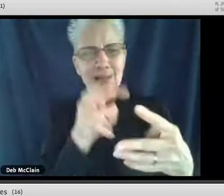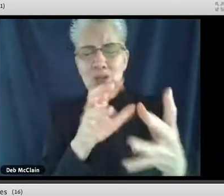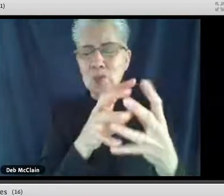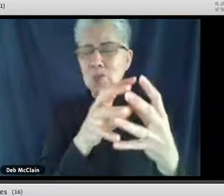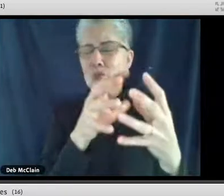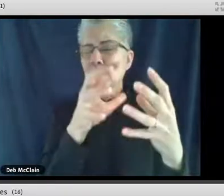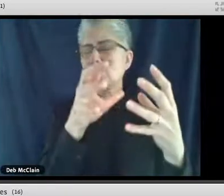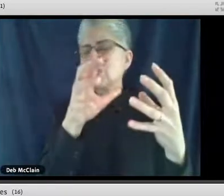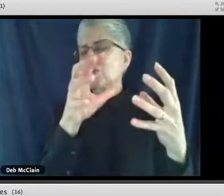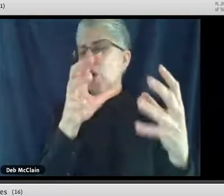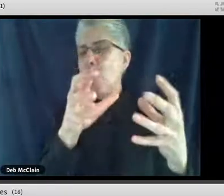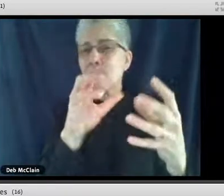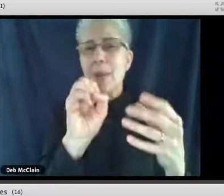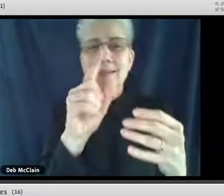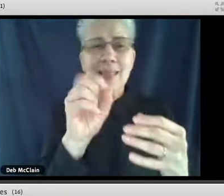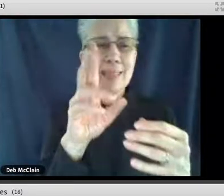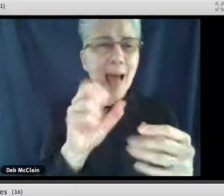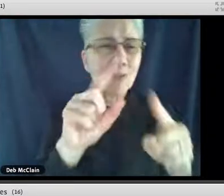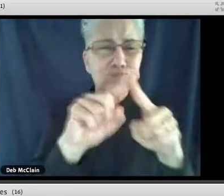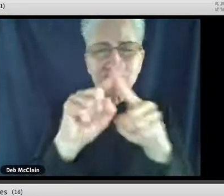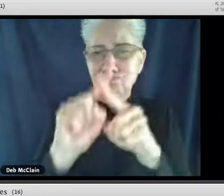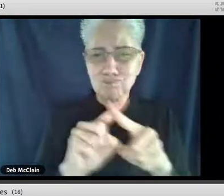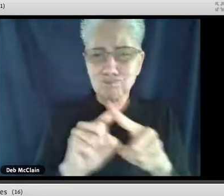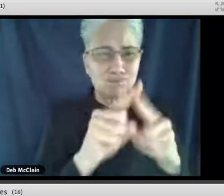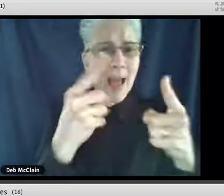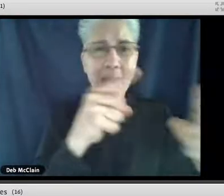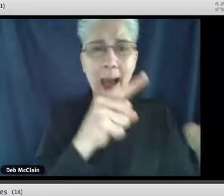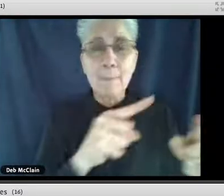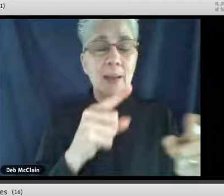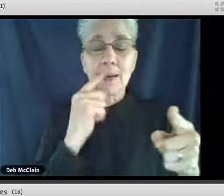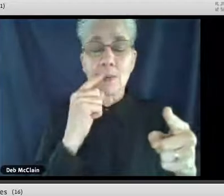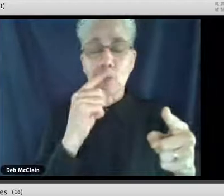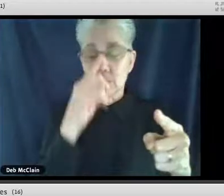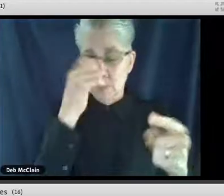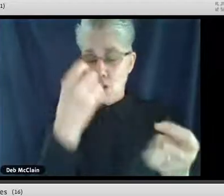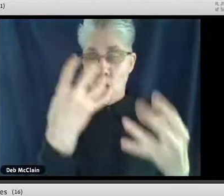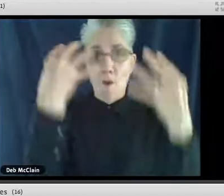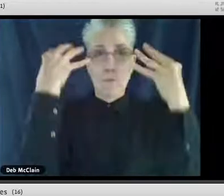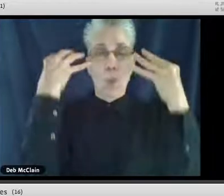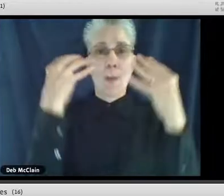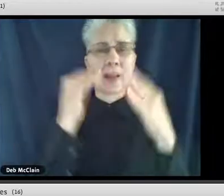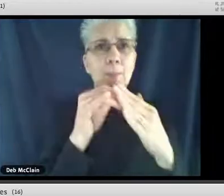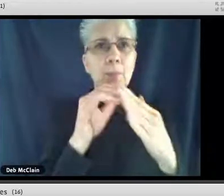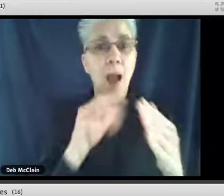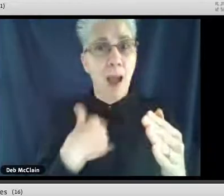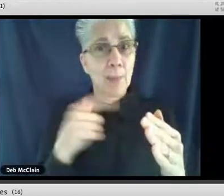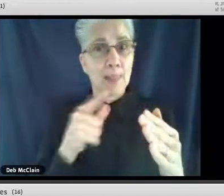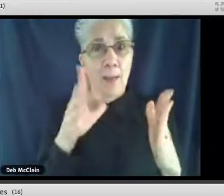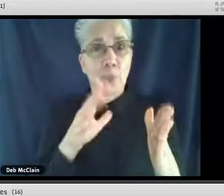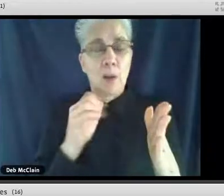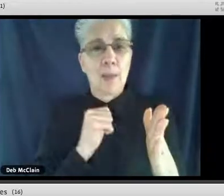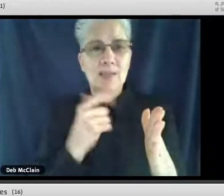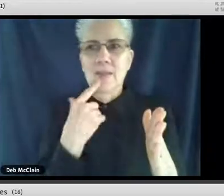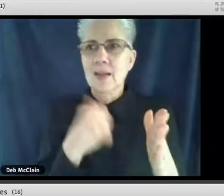and there's sliders, and there's all sorts of things happening, and it was a very overwhelming experience, and I'm a librarian. He was like, he just wanted to close it and leave,